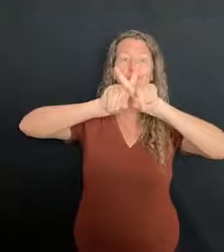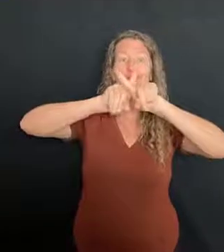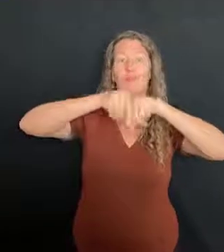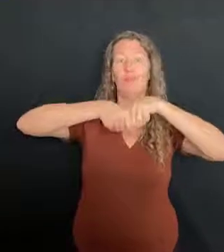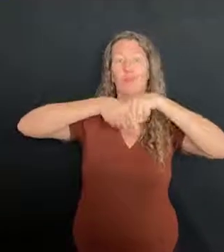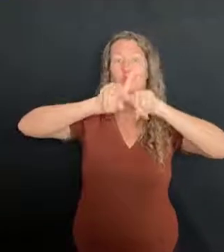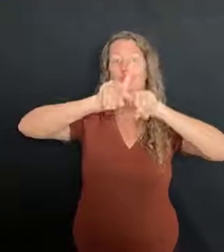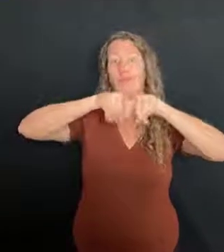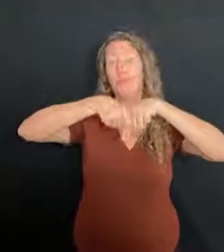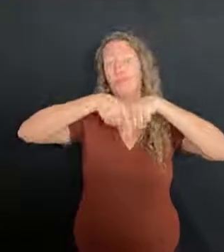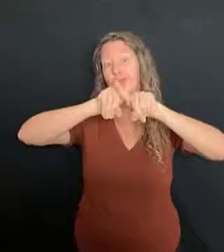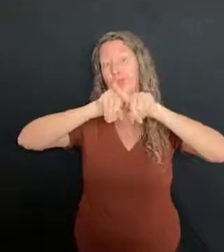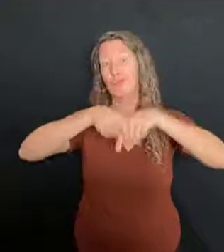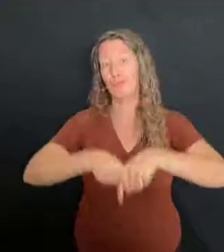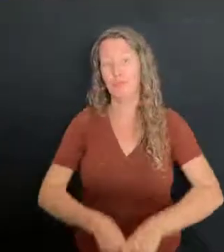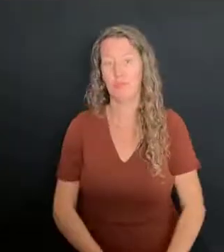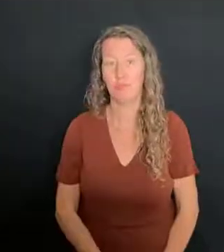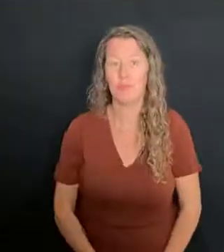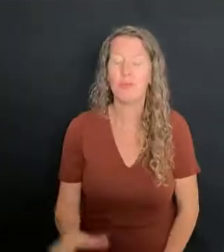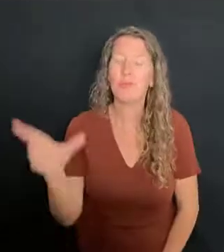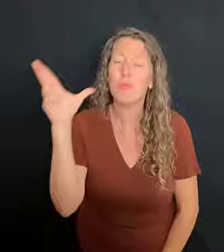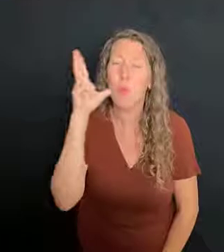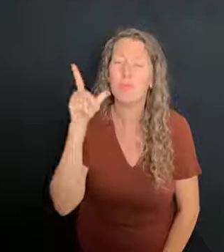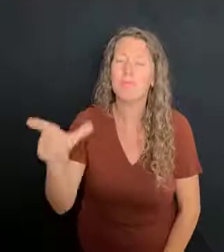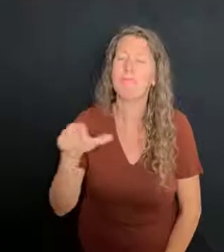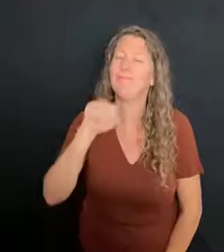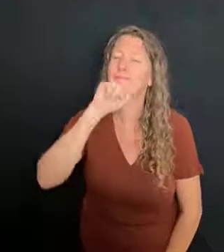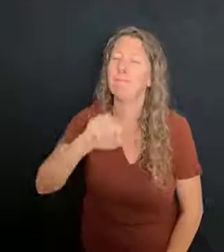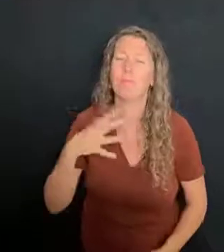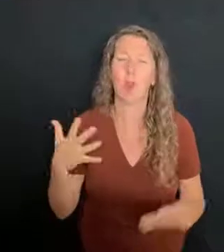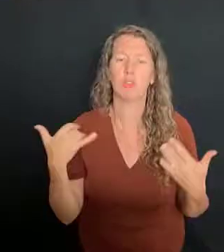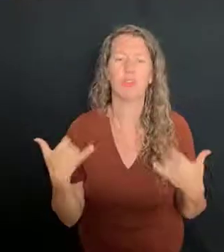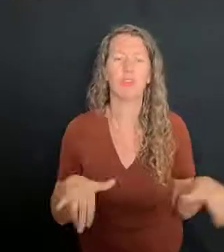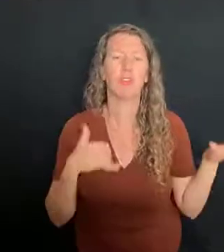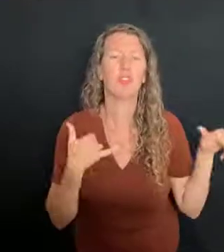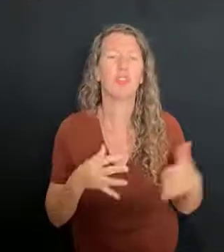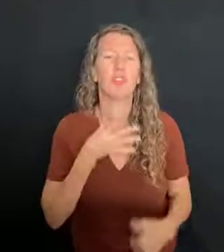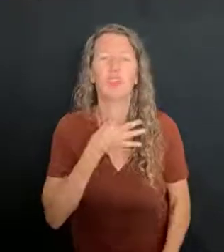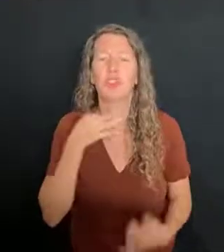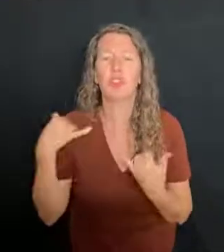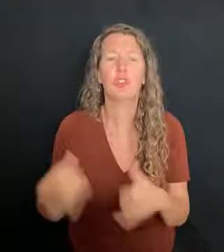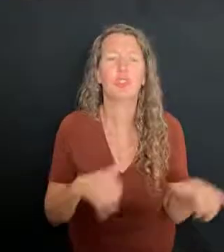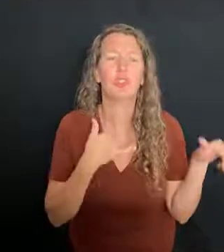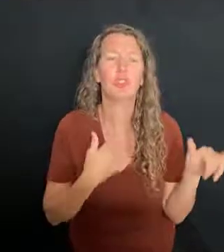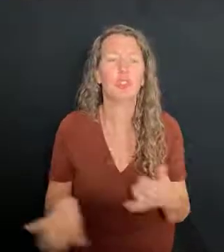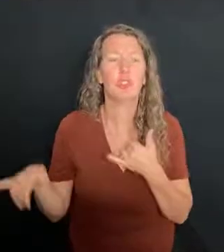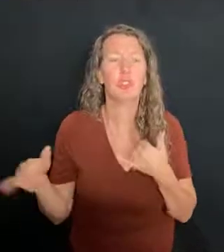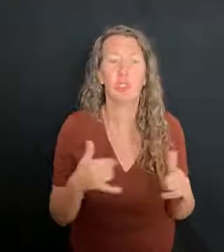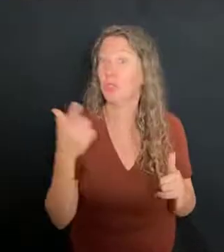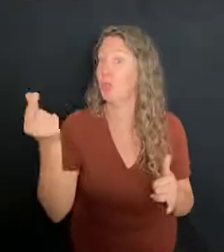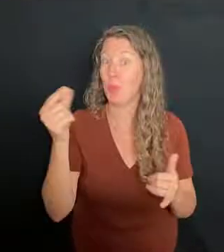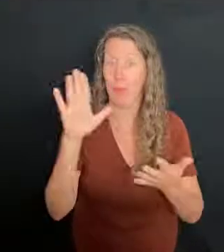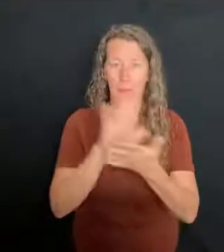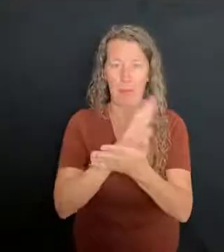[Esther Geiger] Rosalee also loved to experiment. She would cut paper into all sorts of interesting shapes.